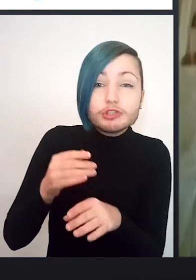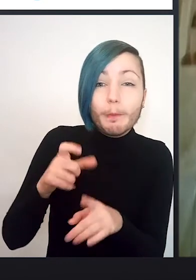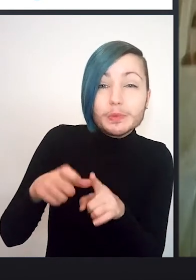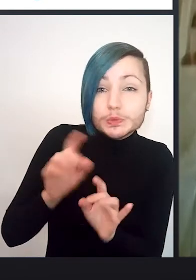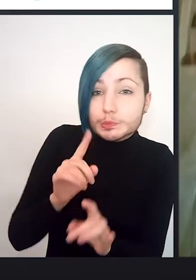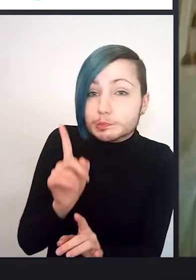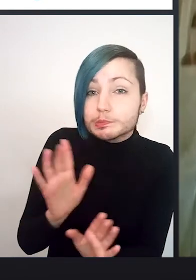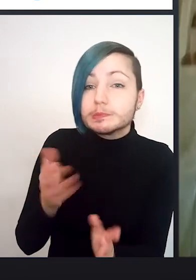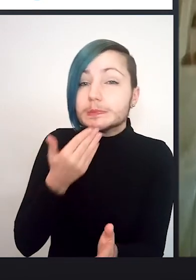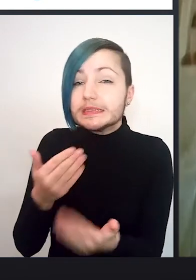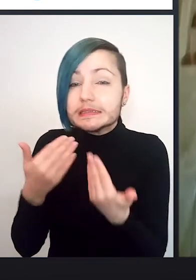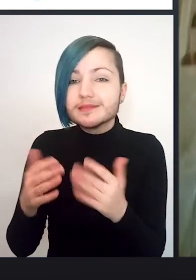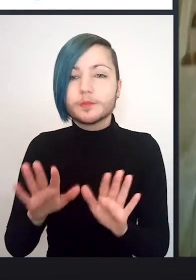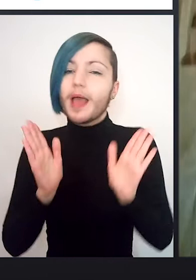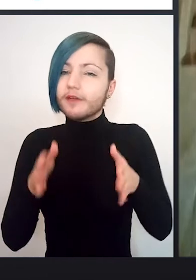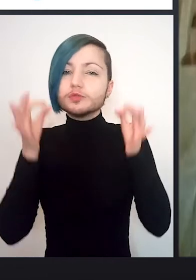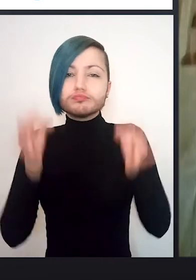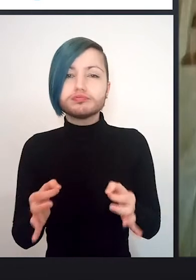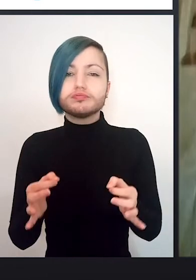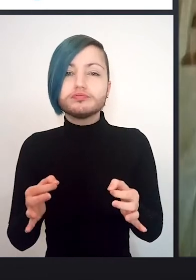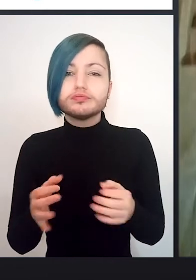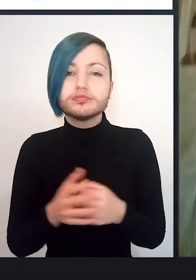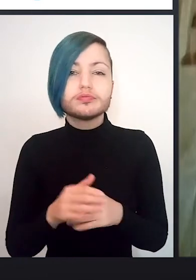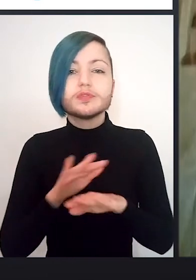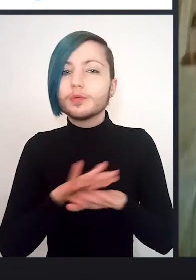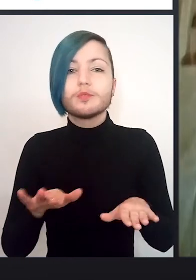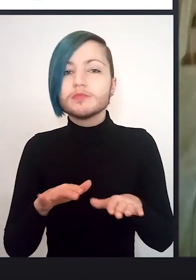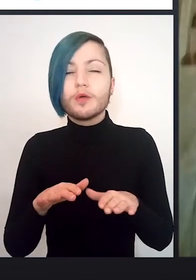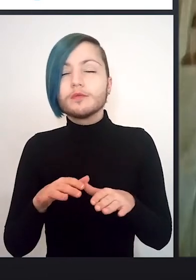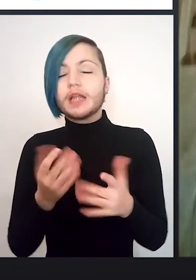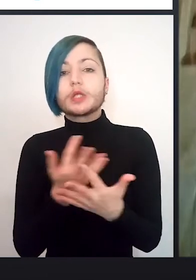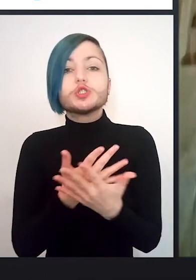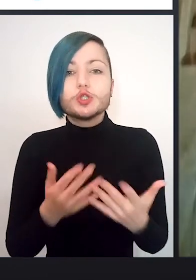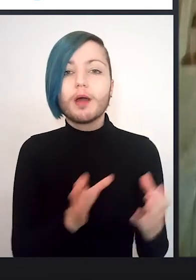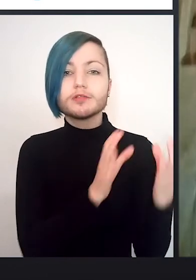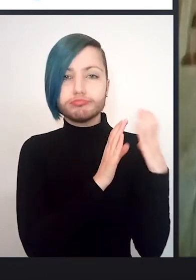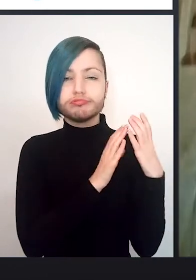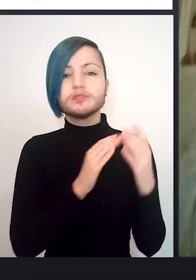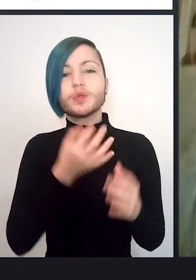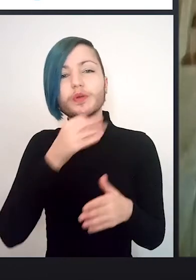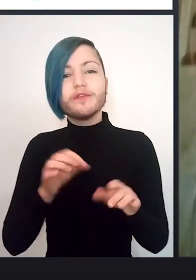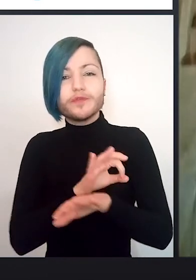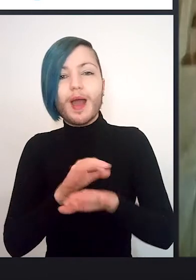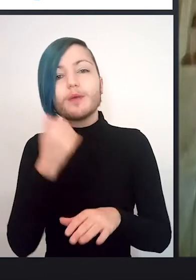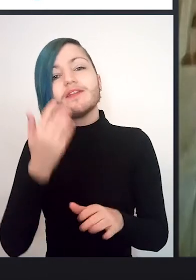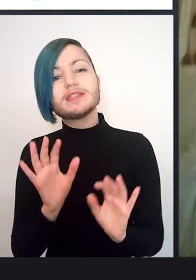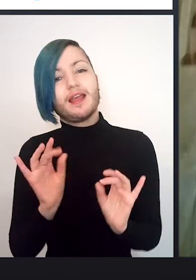Be very strict and don't do more than a couple of hours a day whilst you're recovering,